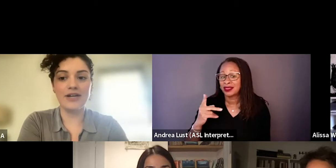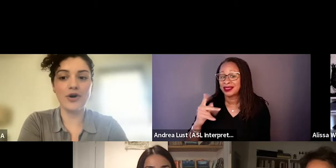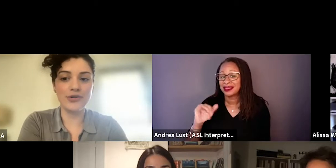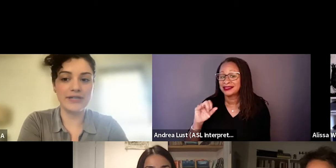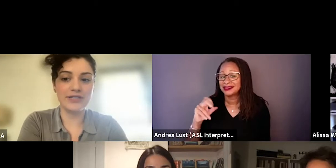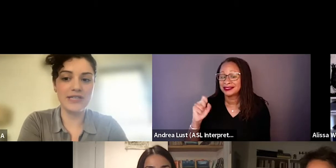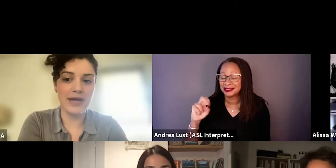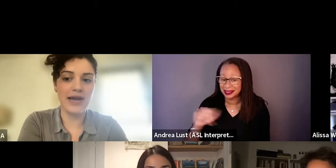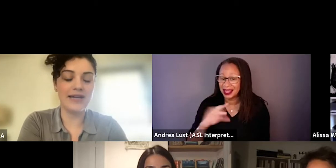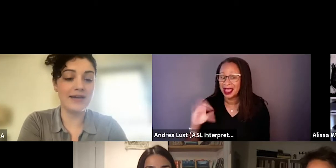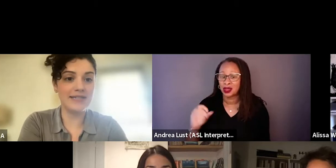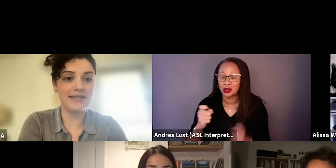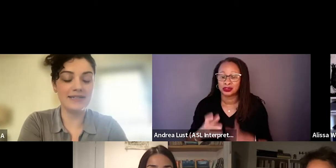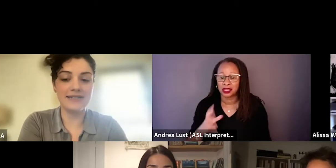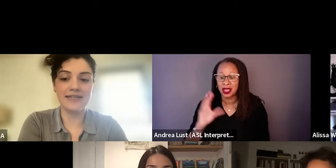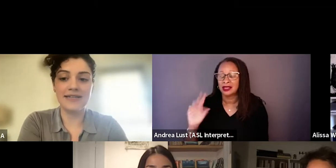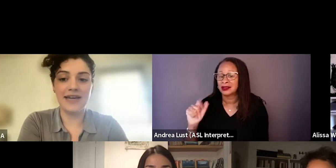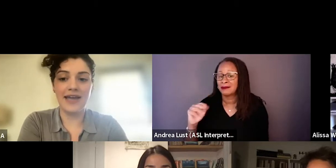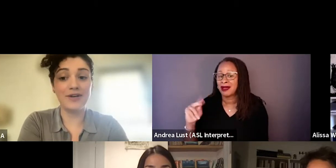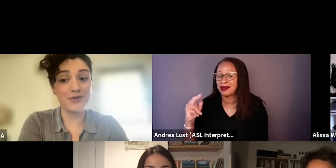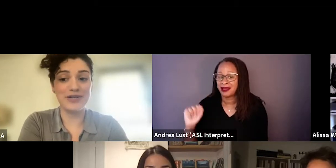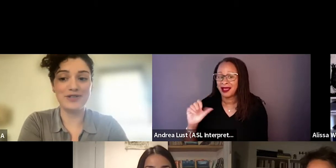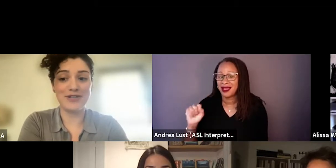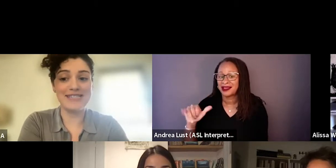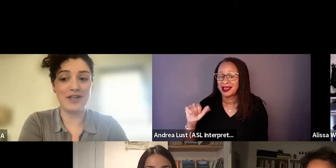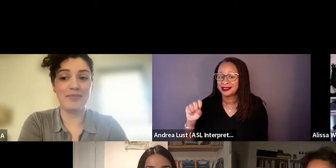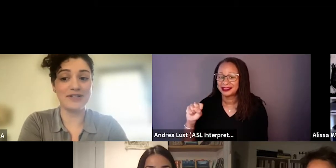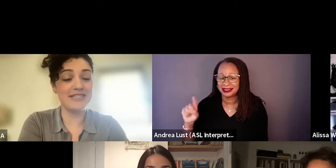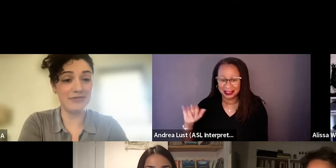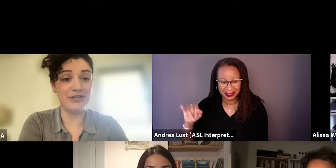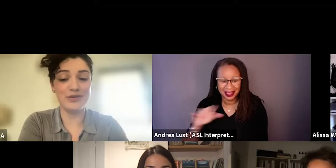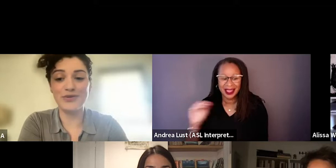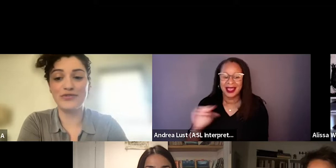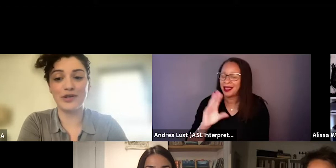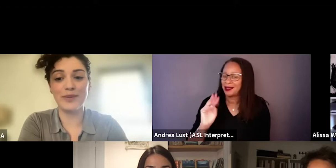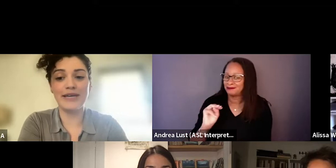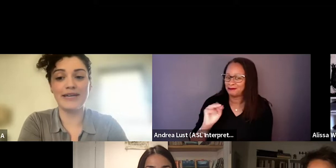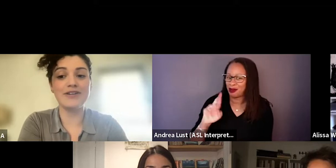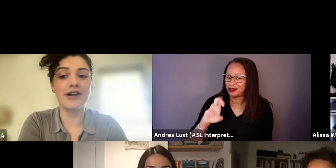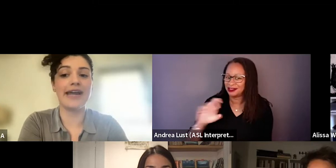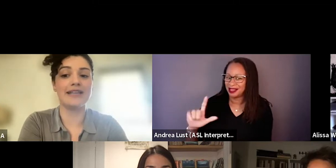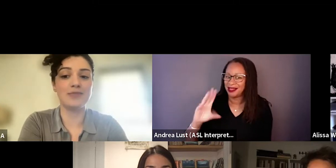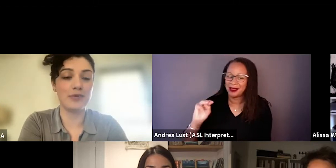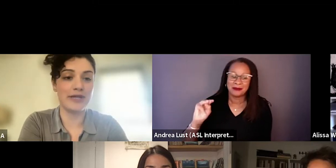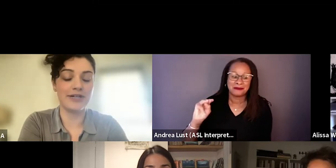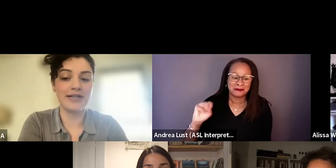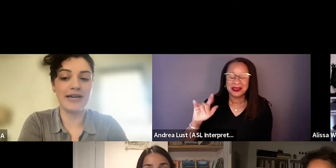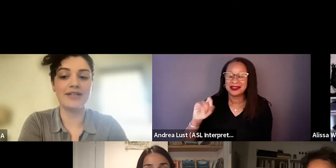and co-director Tamana Ayazi, and co-director Marcel Mettelsiefen, whose film In Her Hands premiered at